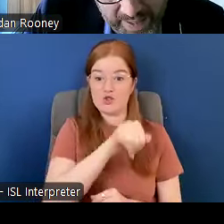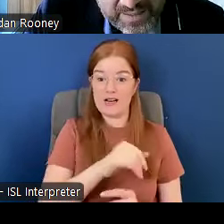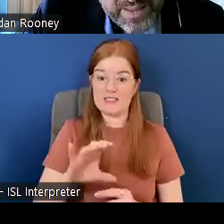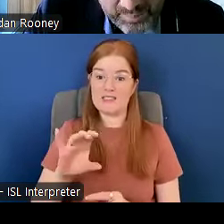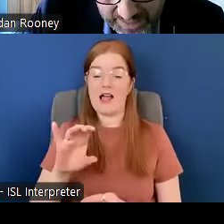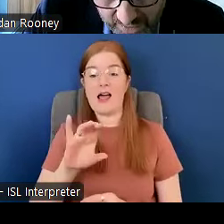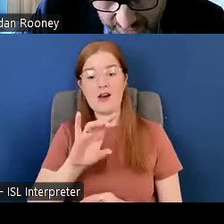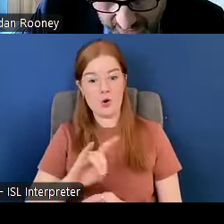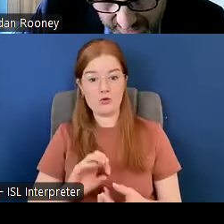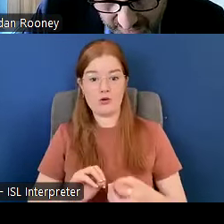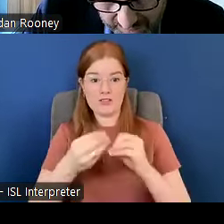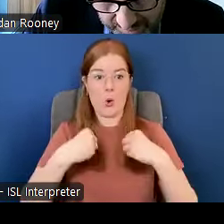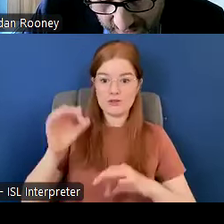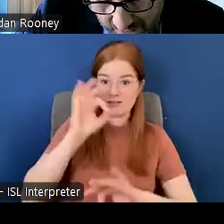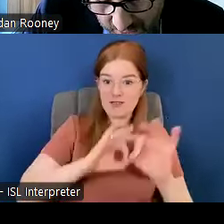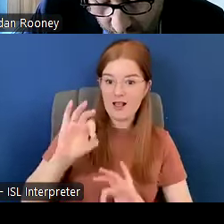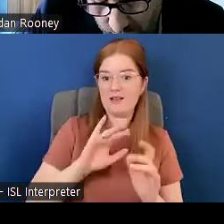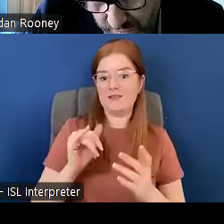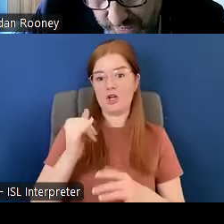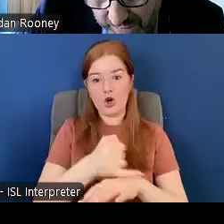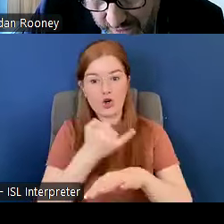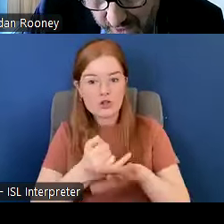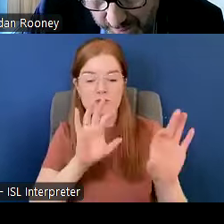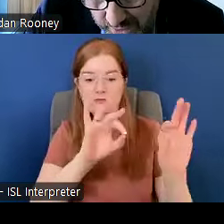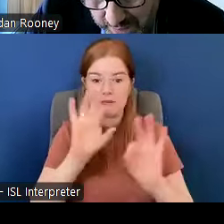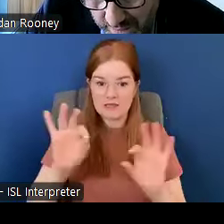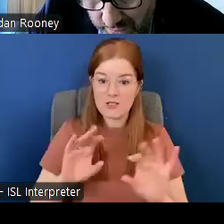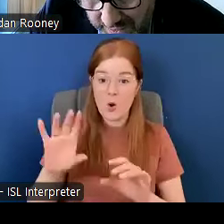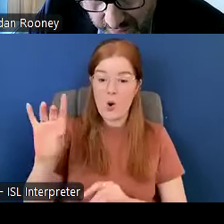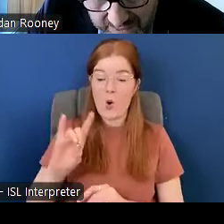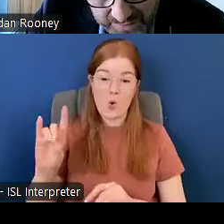palatte and pictorial lexicon. Hone proved, over time, to be a more expressive